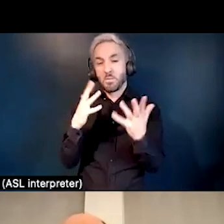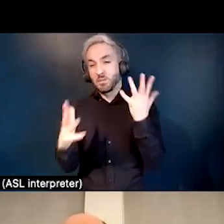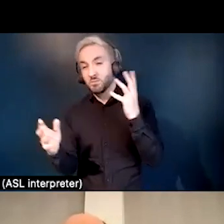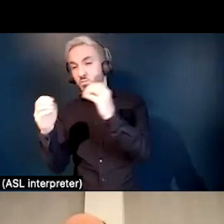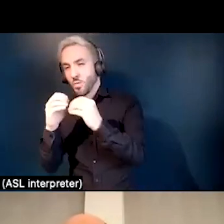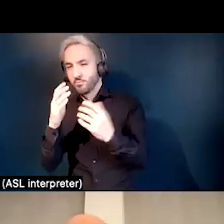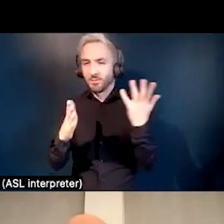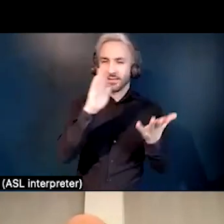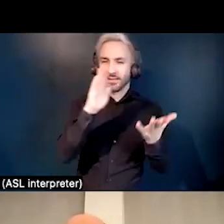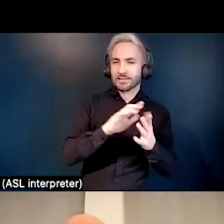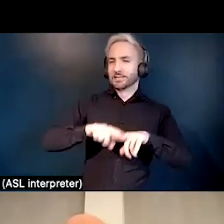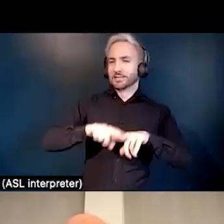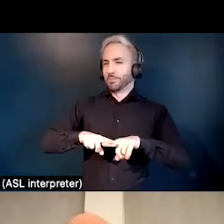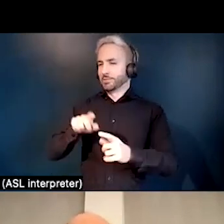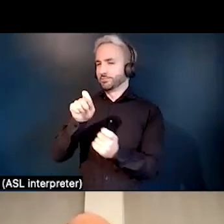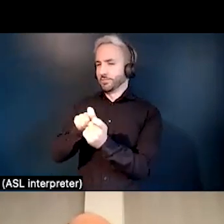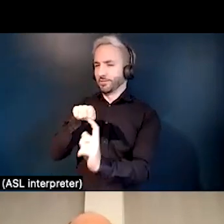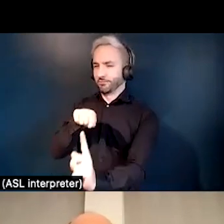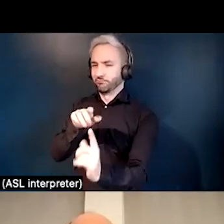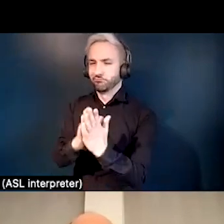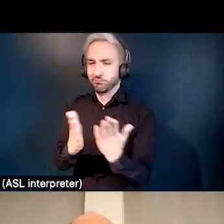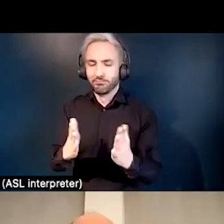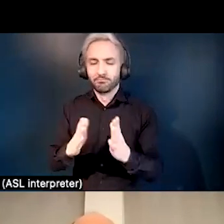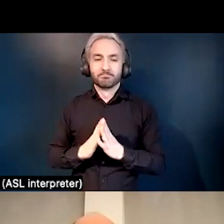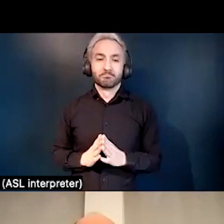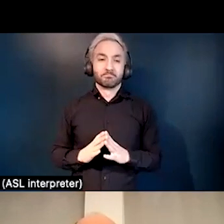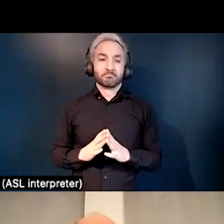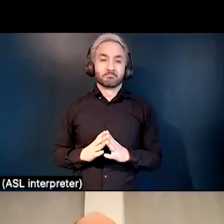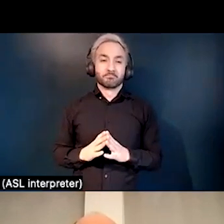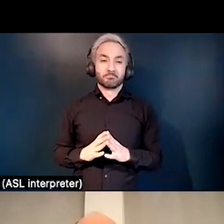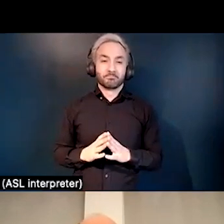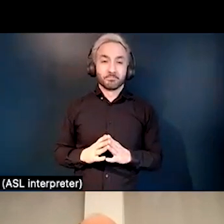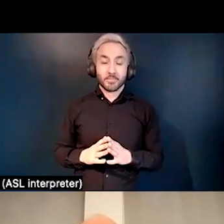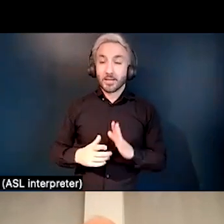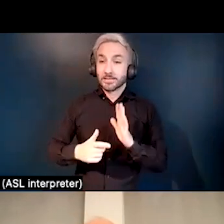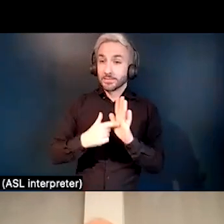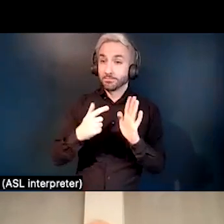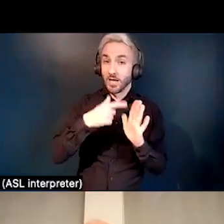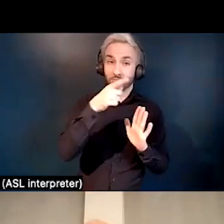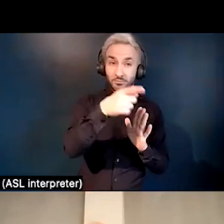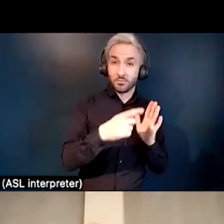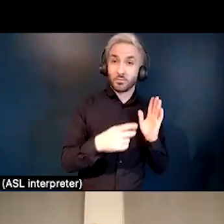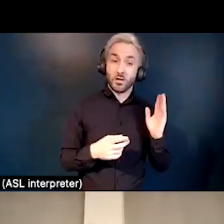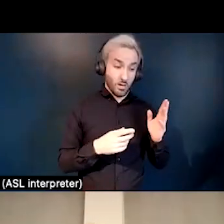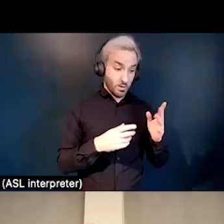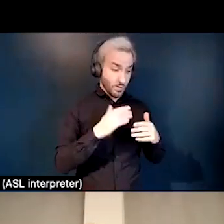components sometimes are either iterative or overlapping. So if you think about authors,